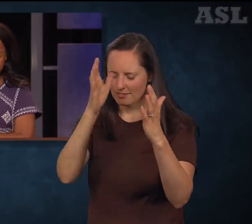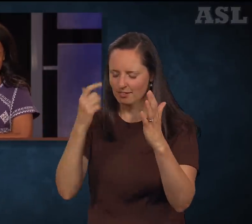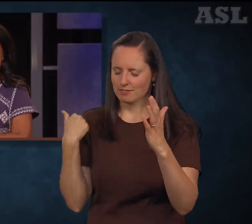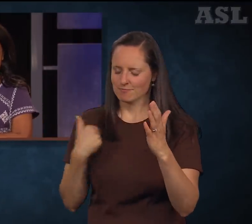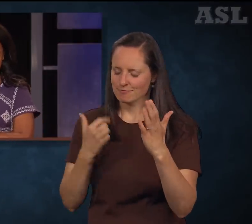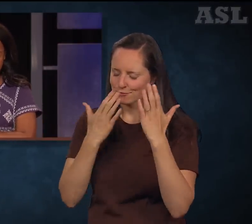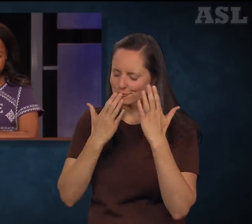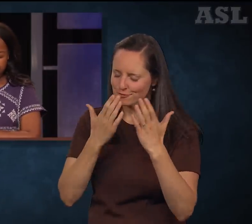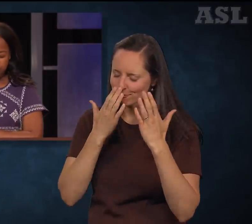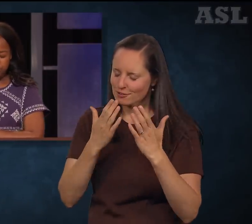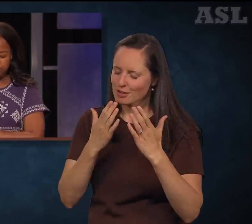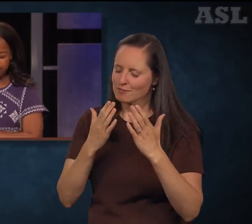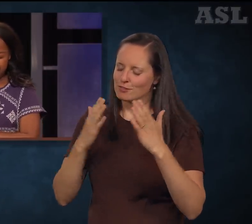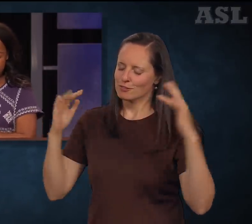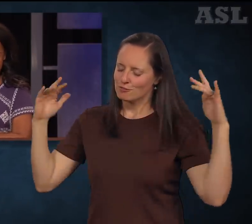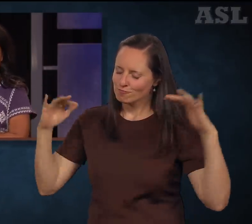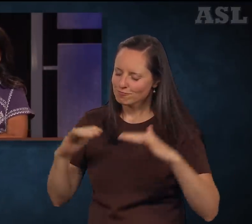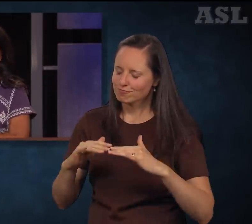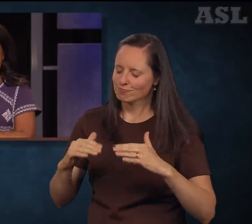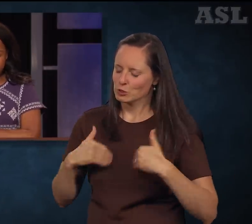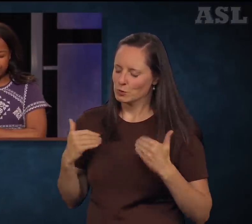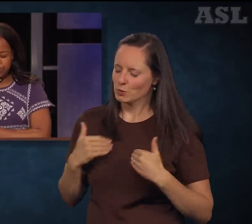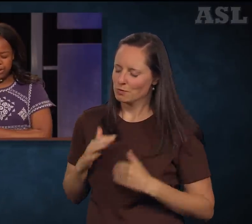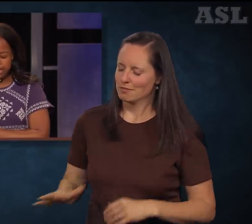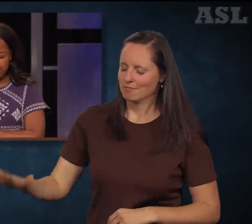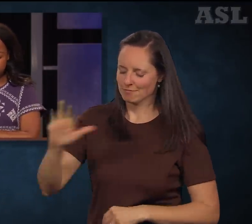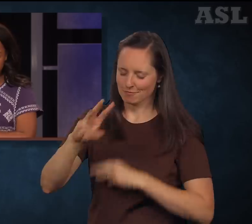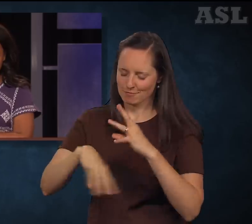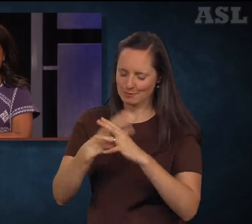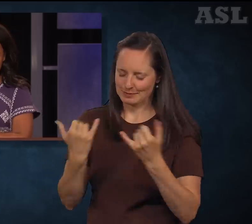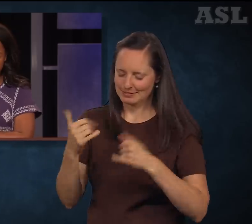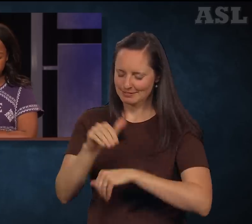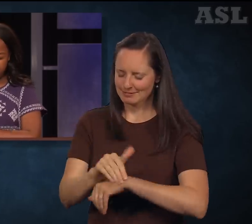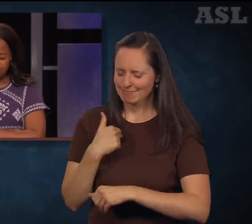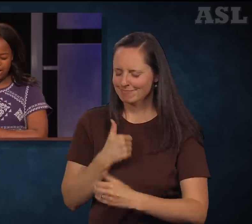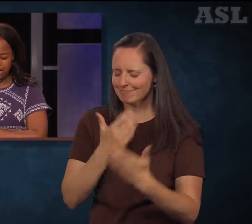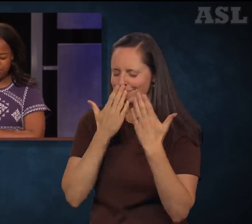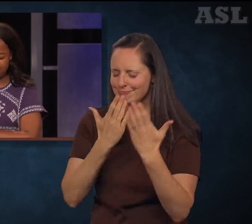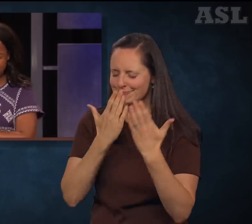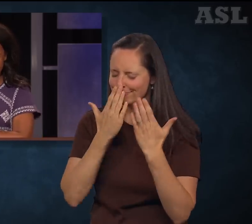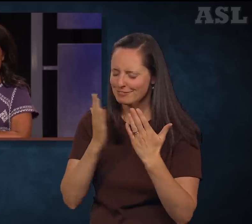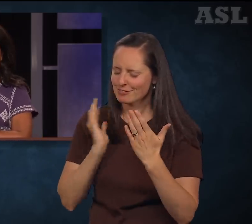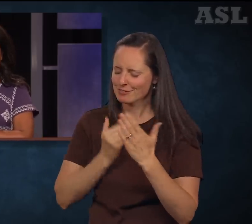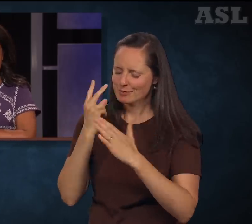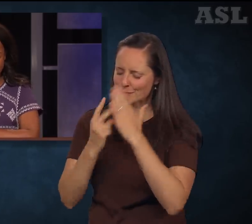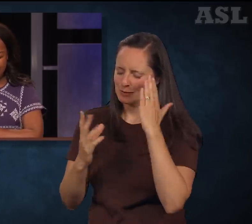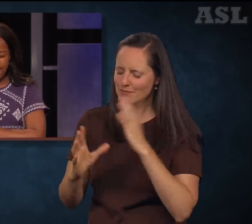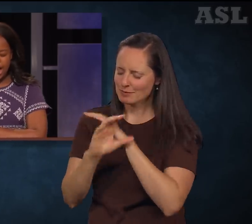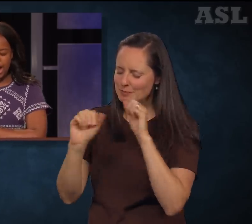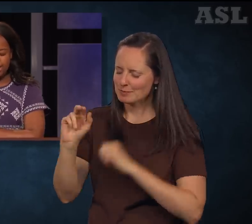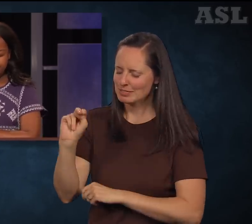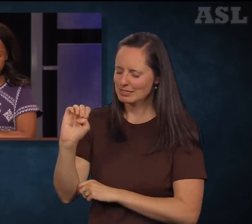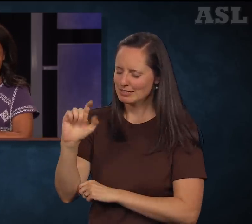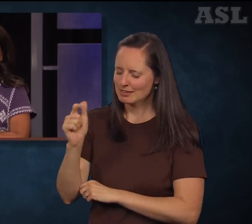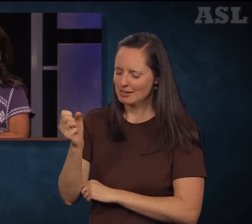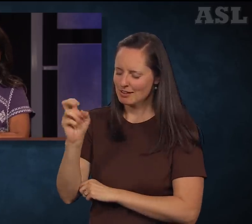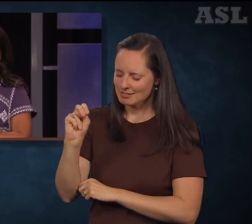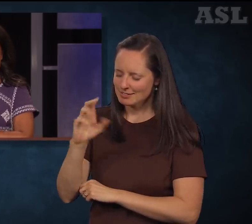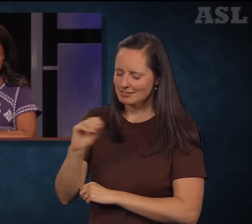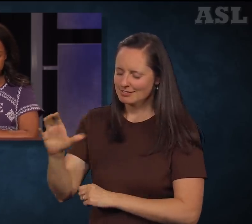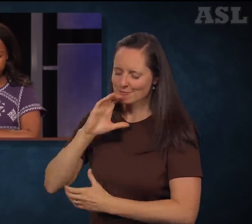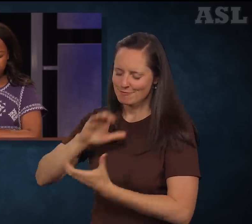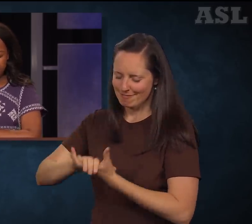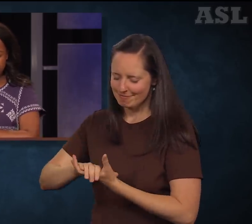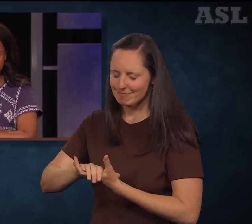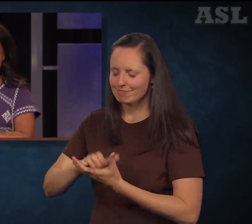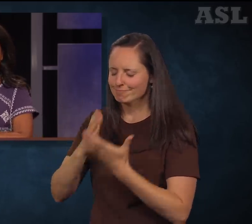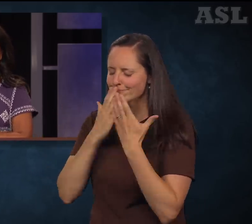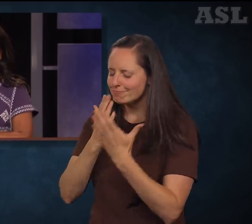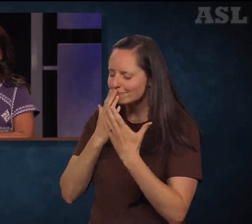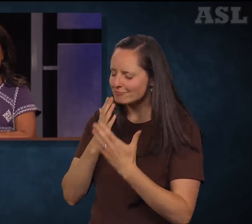HEAVENLY FATHER, WE ARE SO VERY